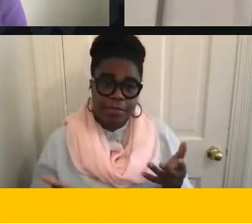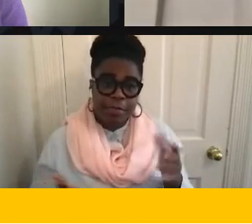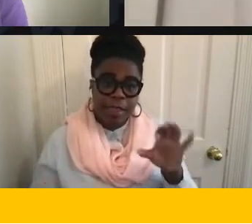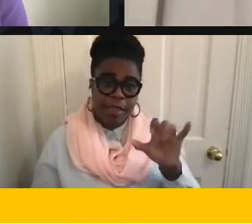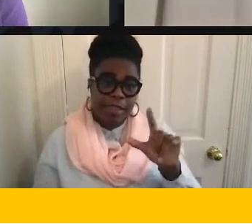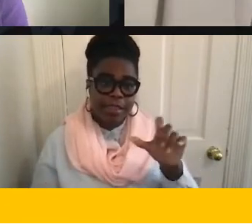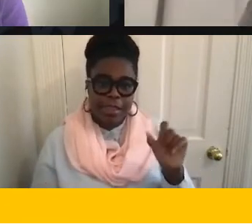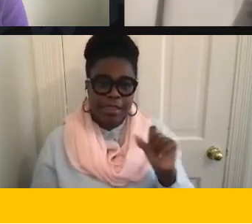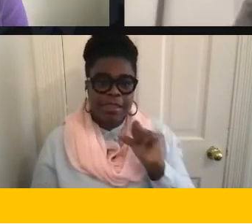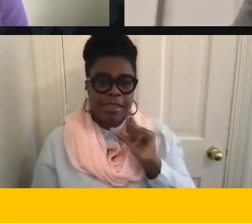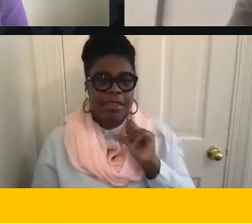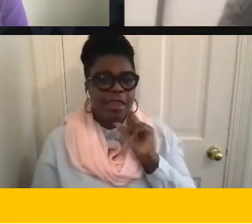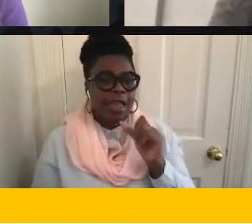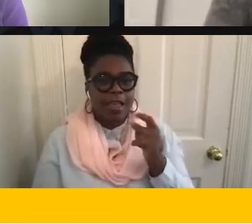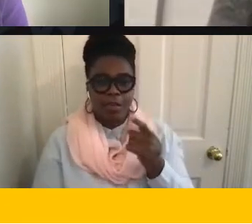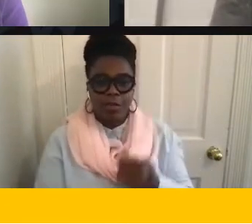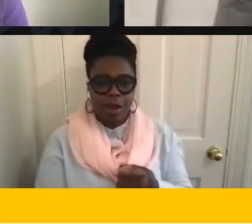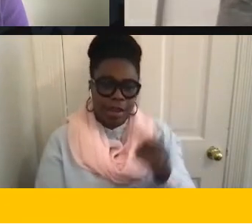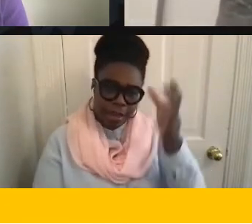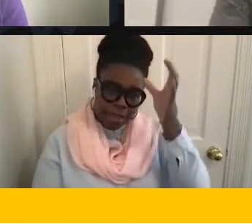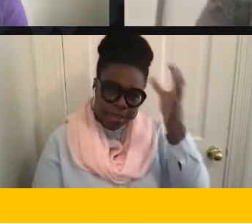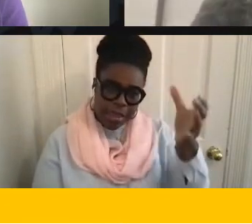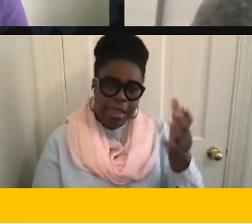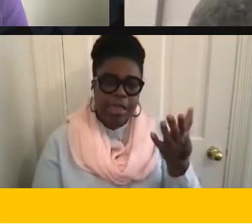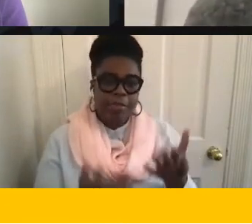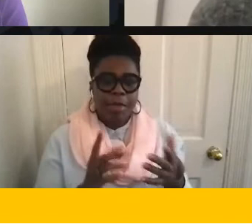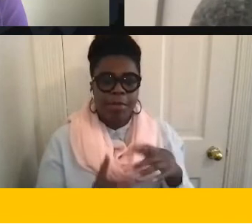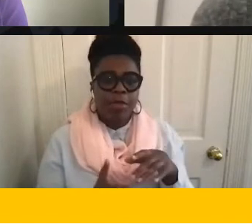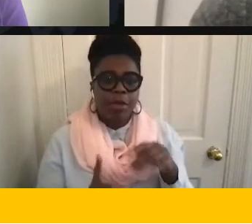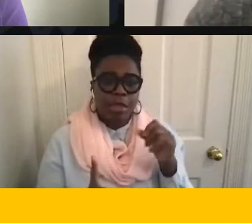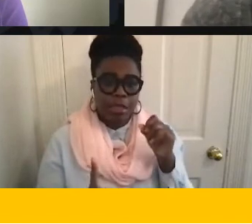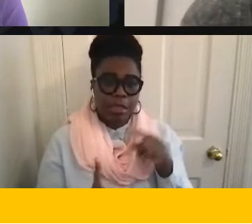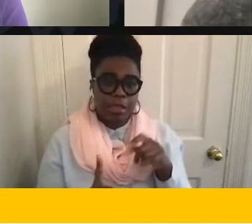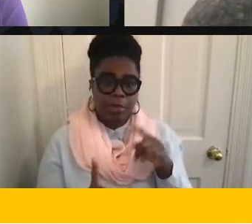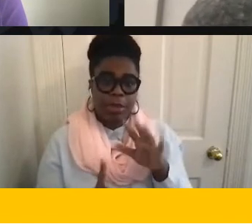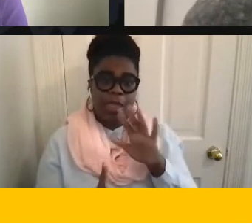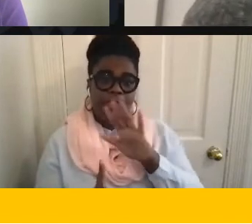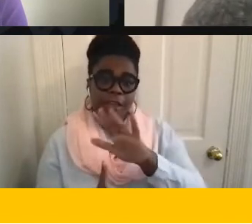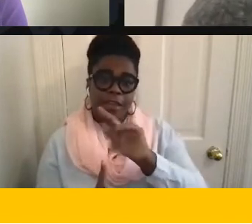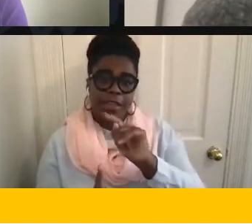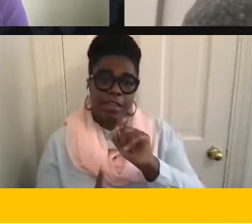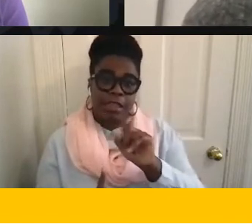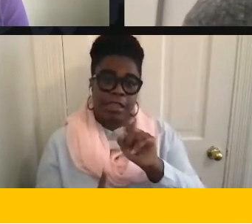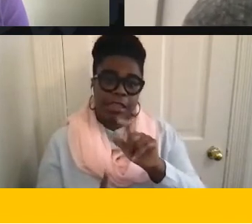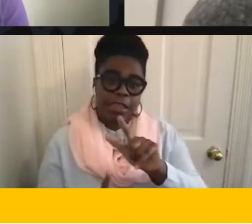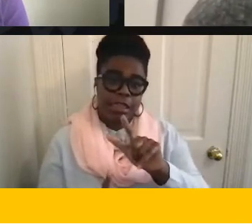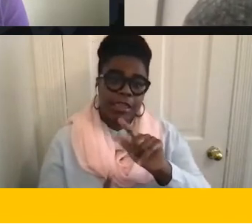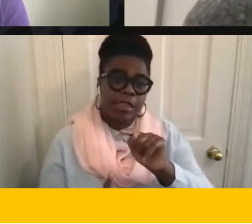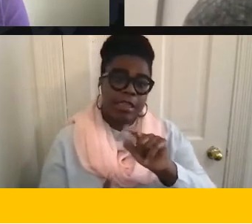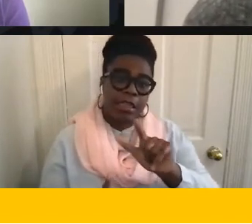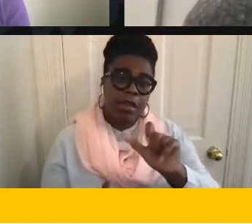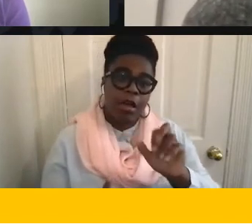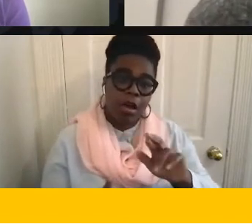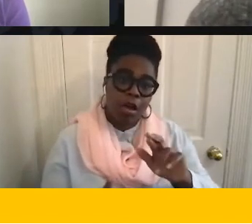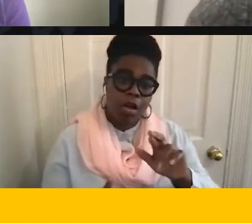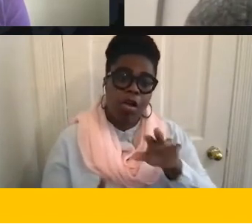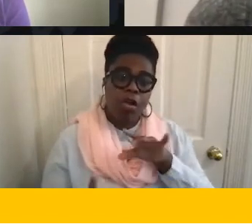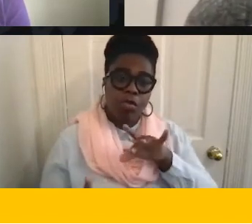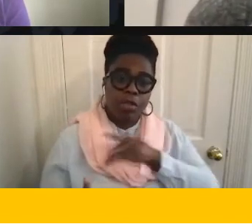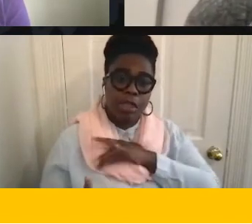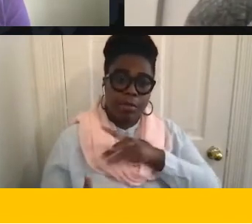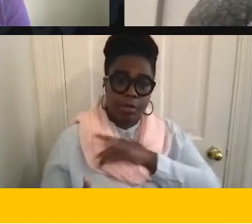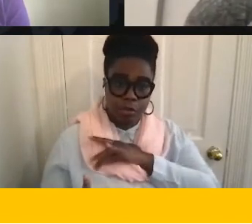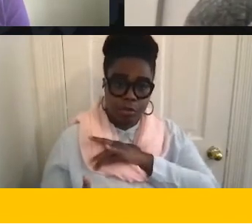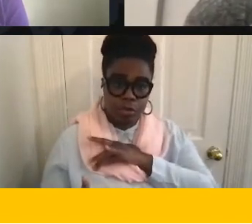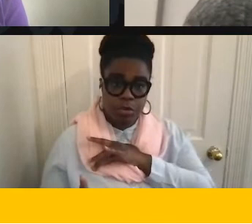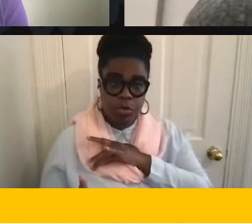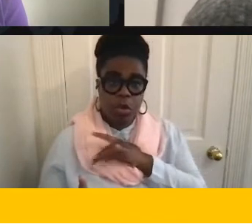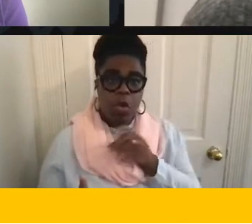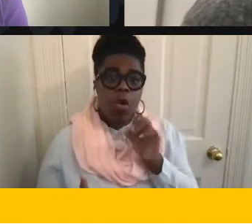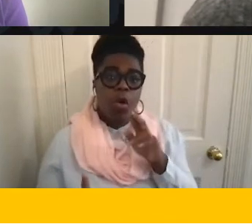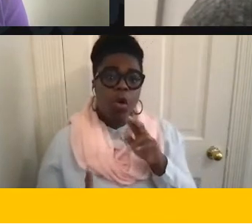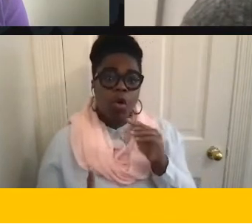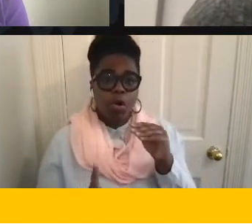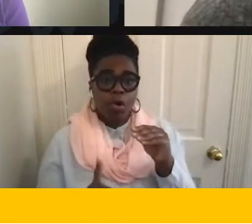in the right context. So maybe we needed to stimulate their TLR ligands or TLR receptors or the or infect them with MTB to